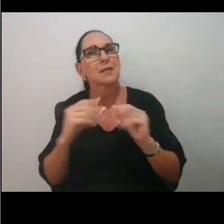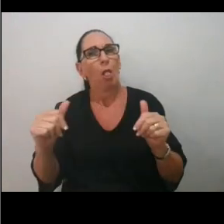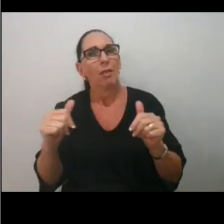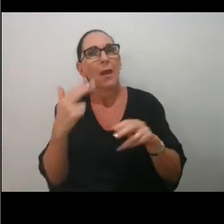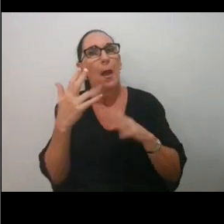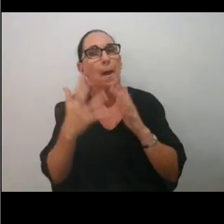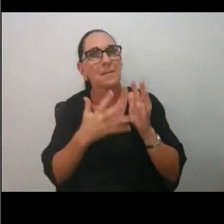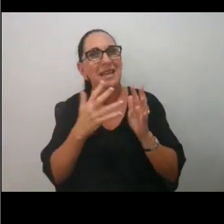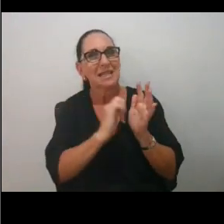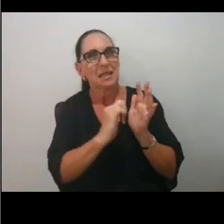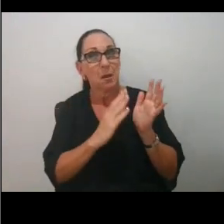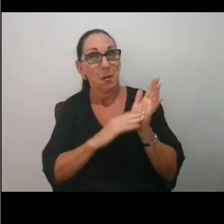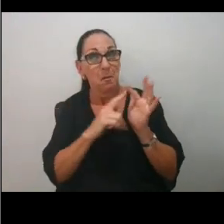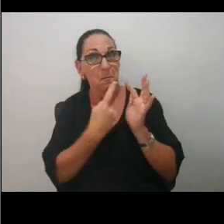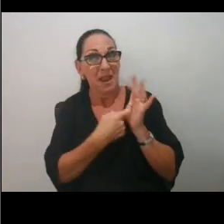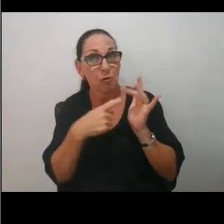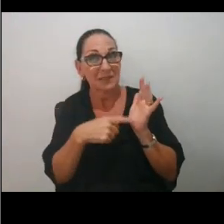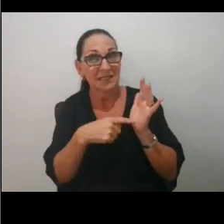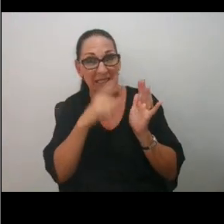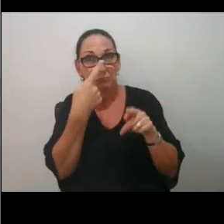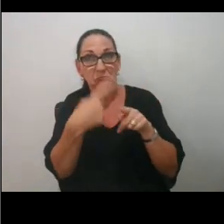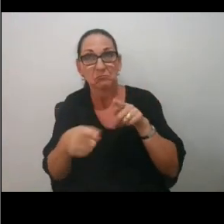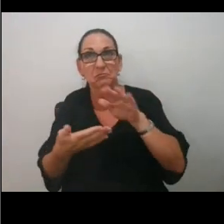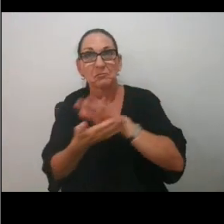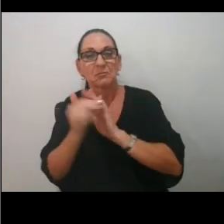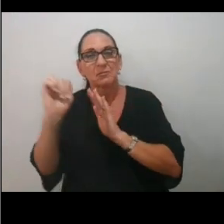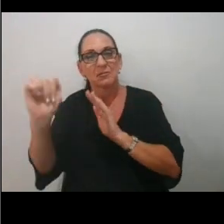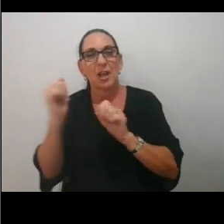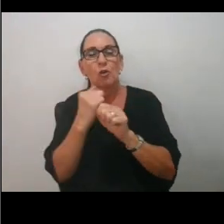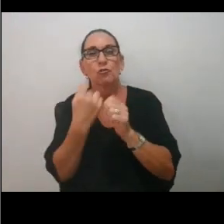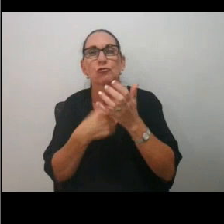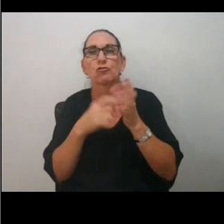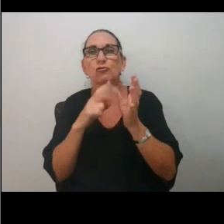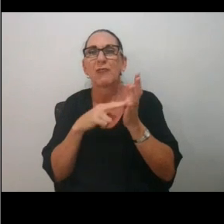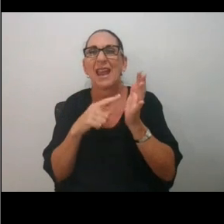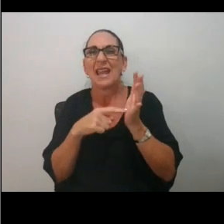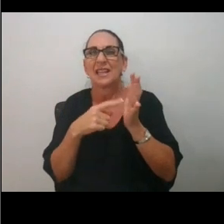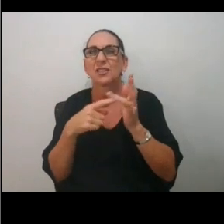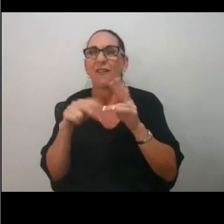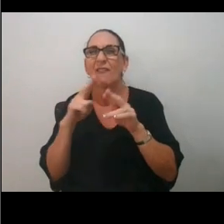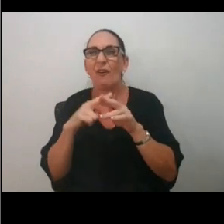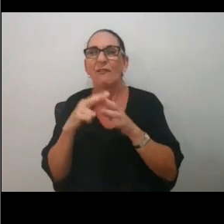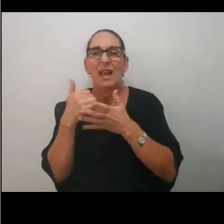in the grant of aid and the means test so they either need to be on Centrelink or a low income earner